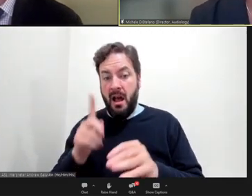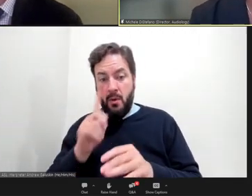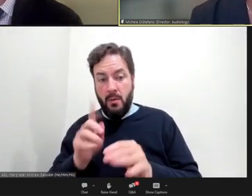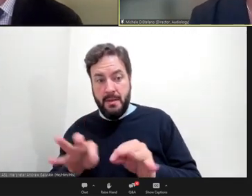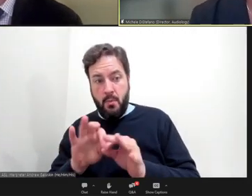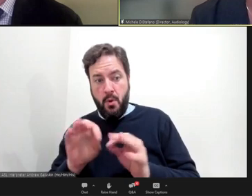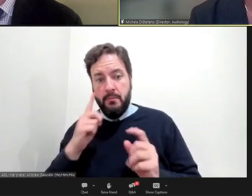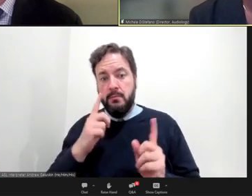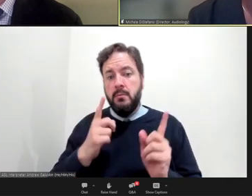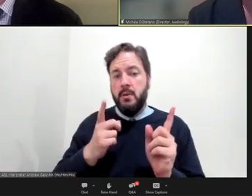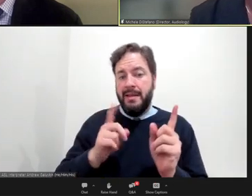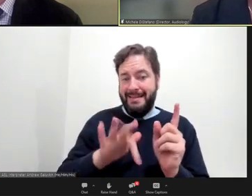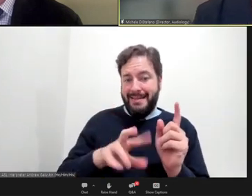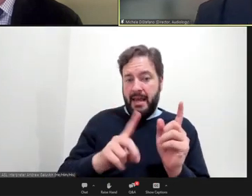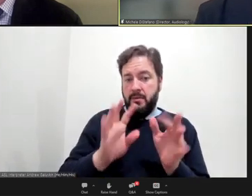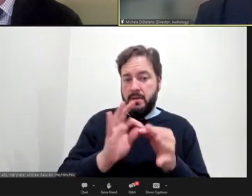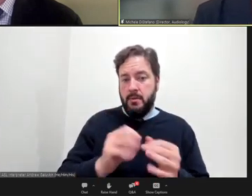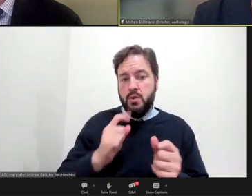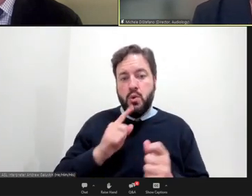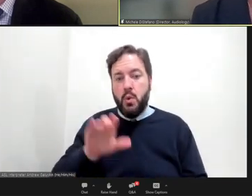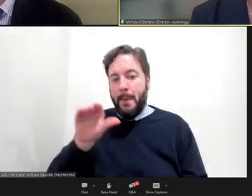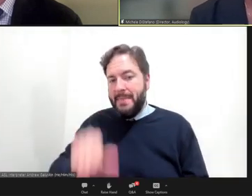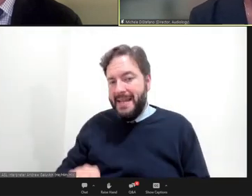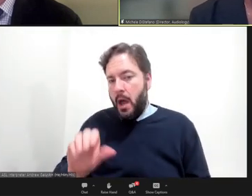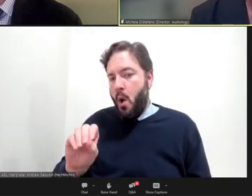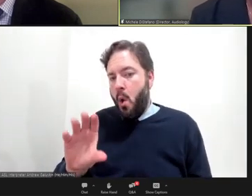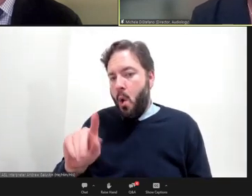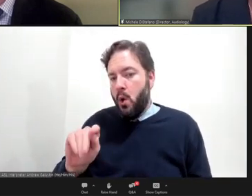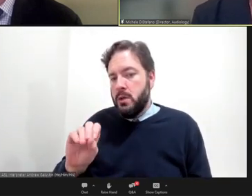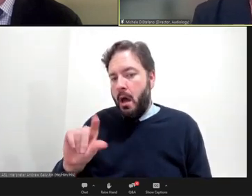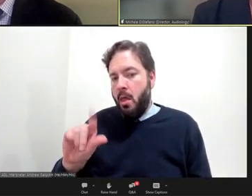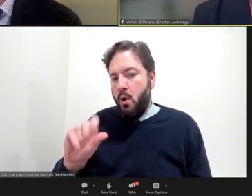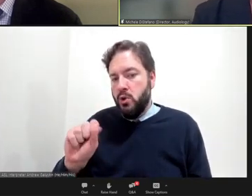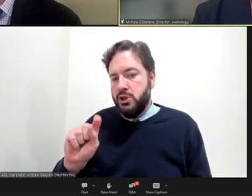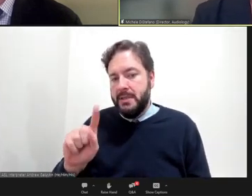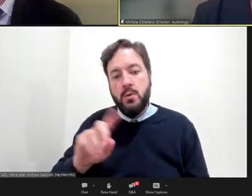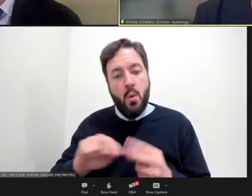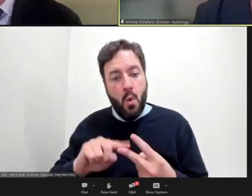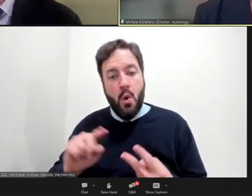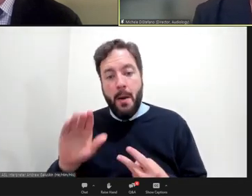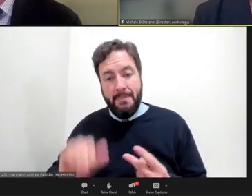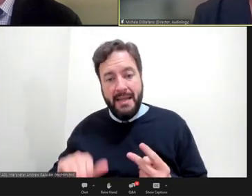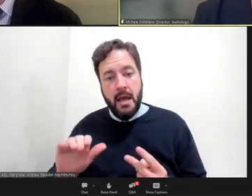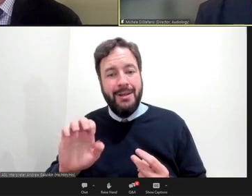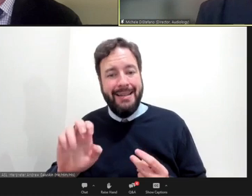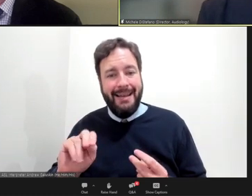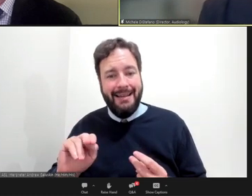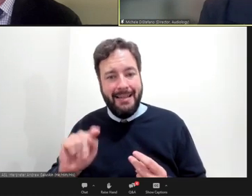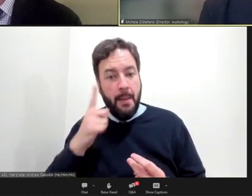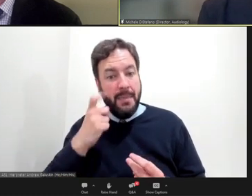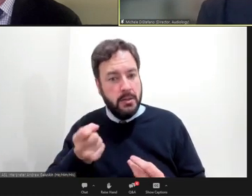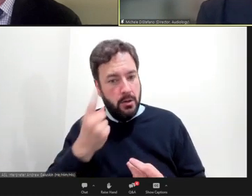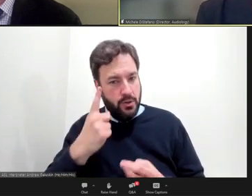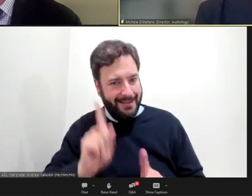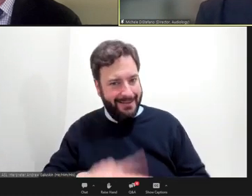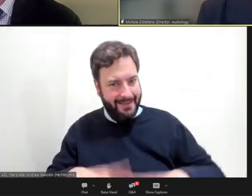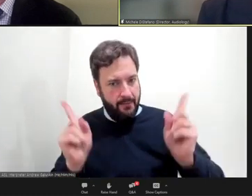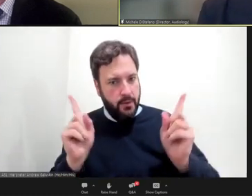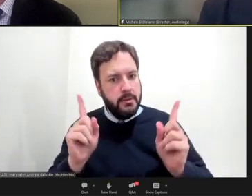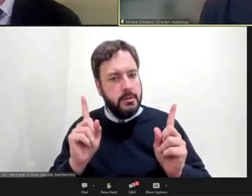that you go to a pediatric otologist or ENT. It is very different to see a pediatric otologist or